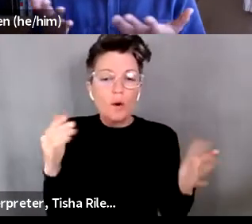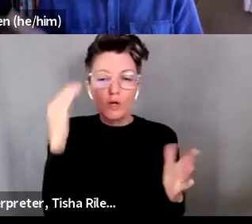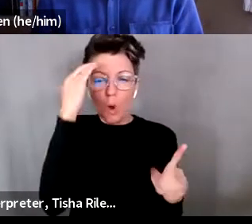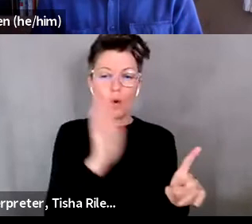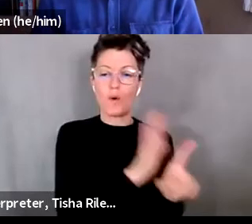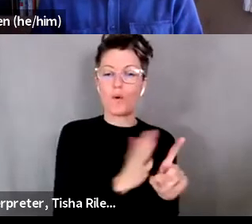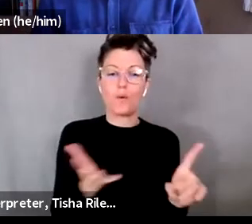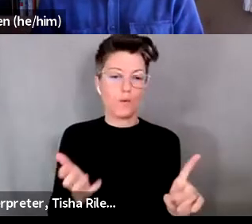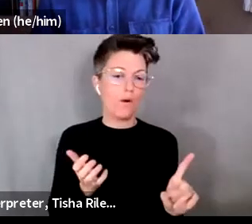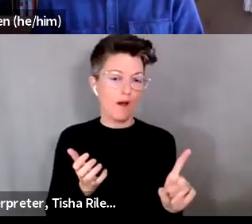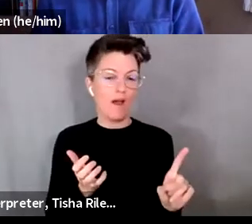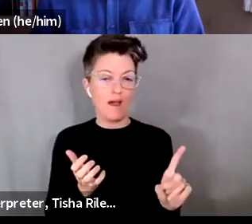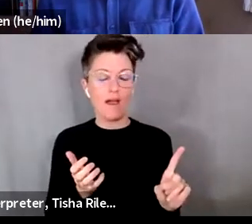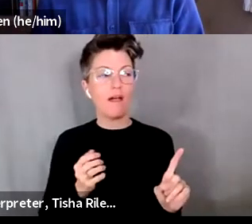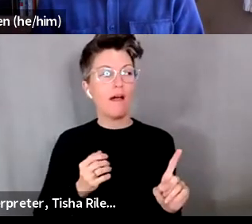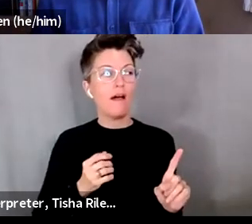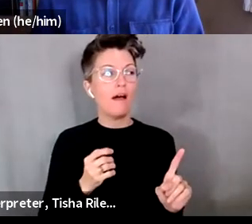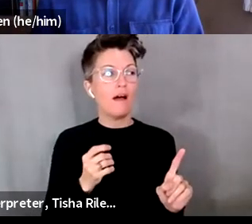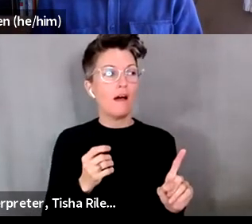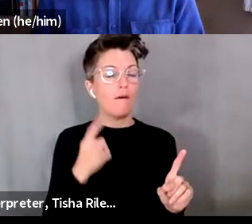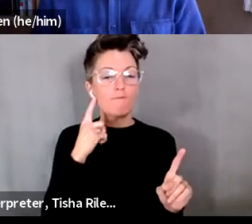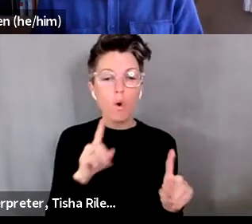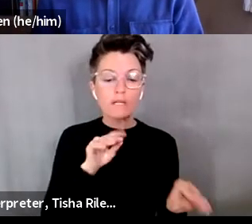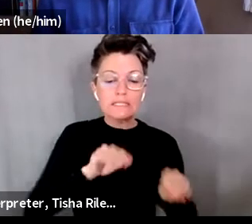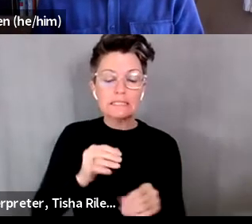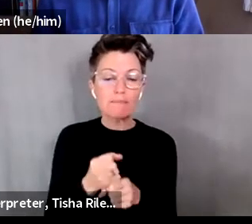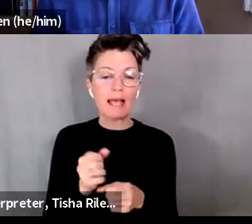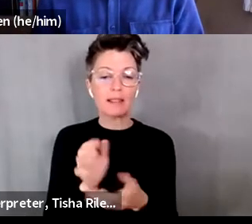in terms of making the film was just very reassuring because